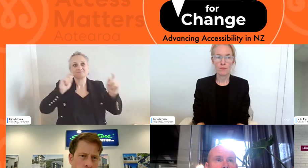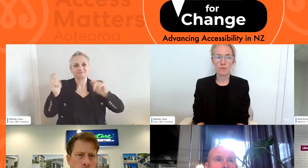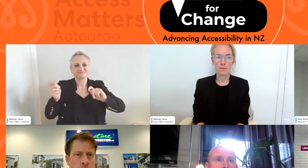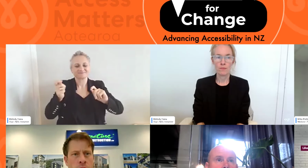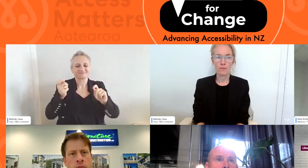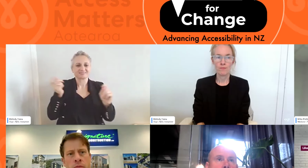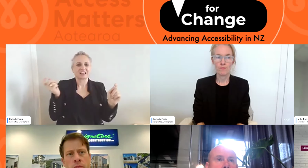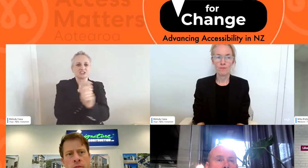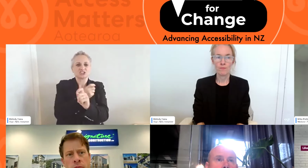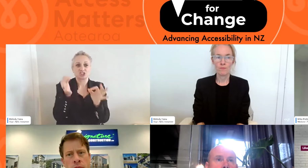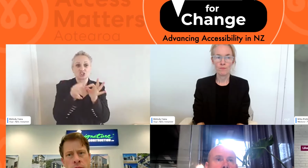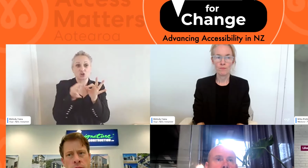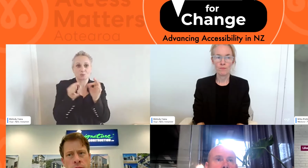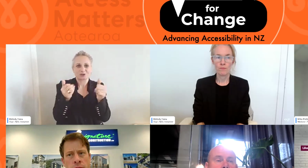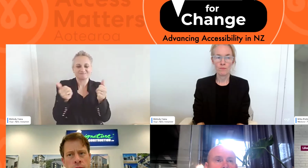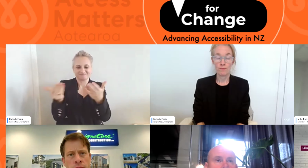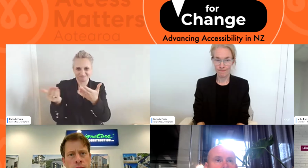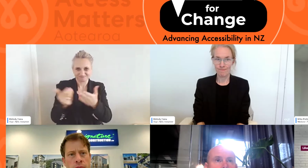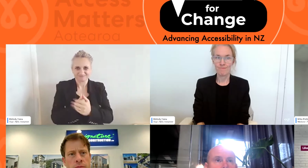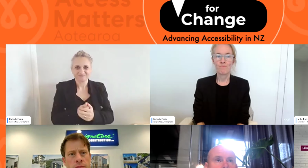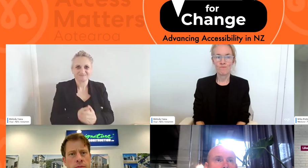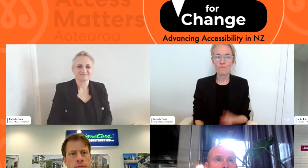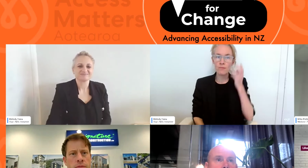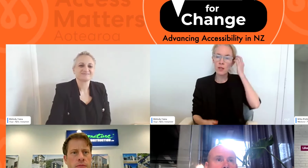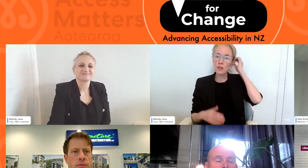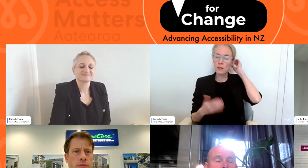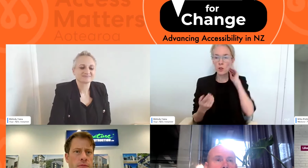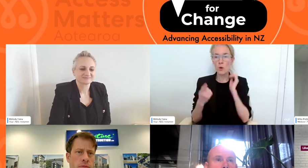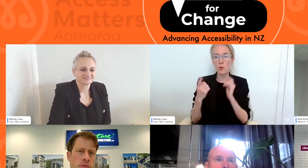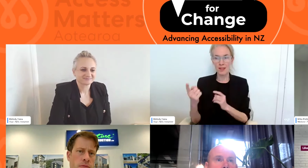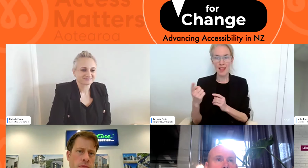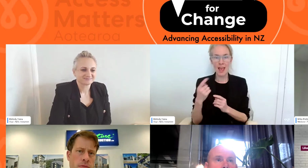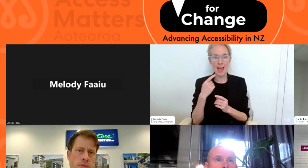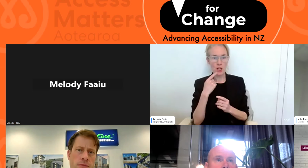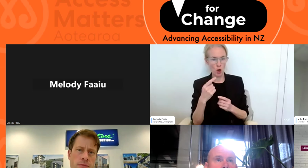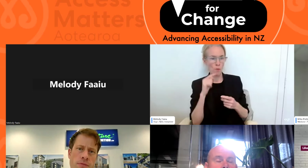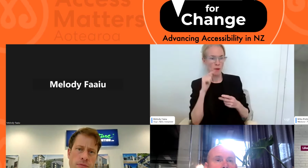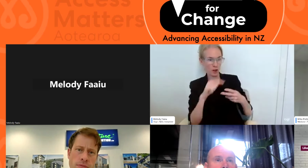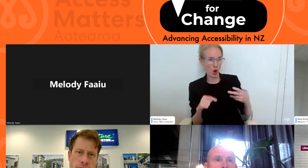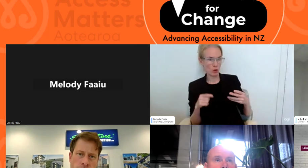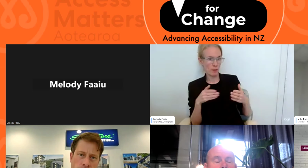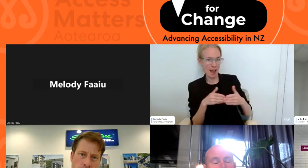How can we approach those barriers terms of what's being built? Costs